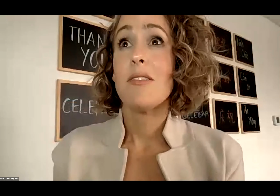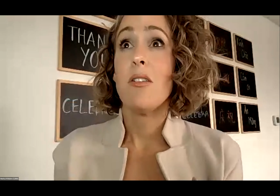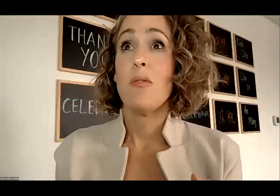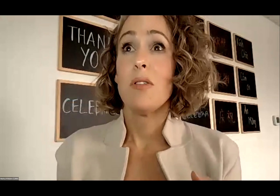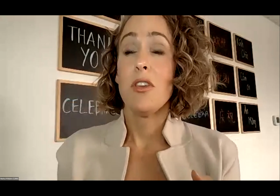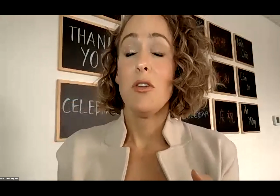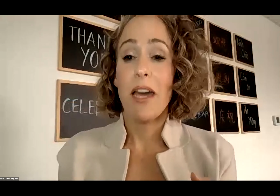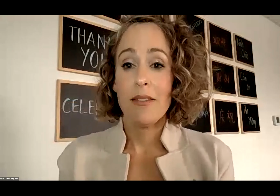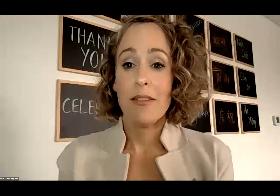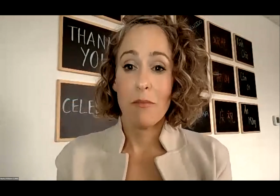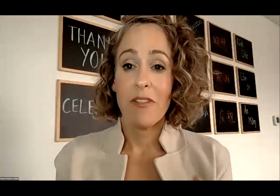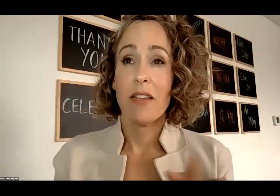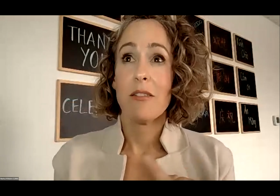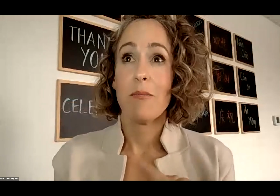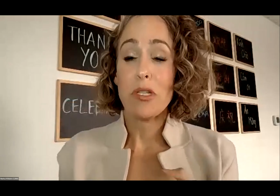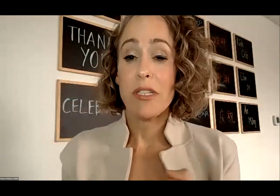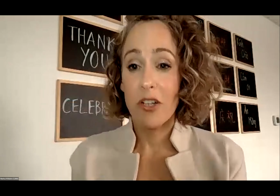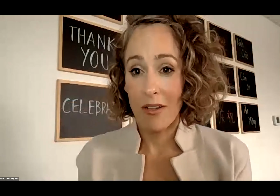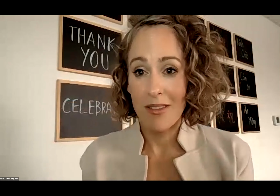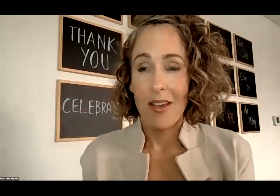So you might need to simplify some of your materials.